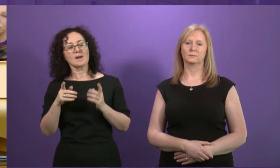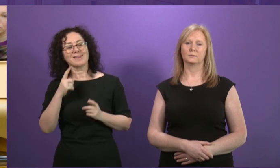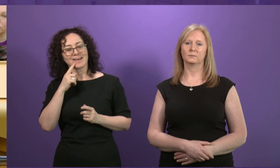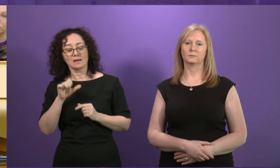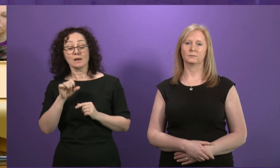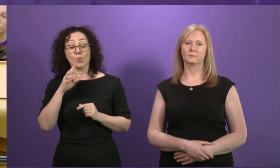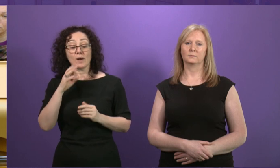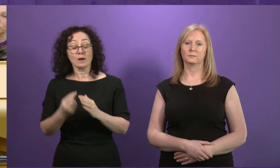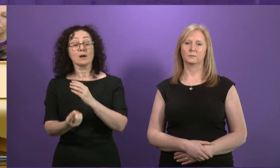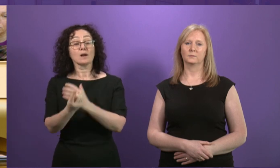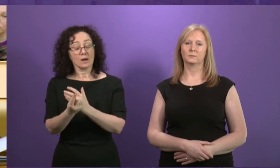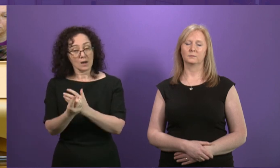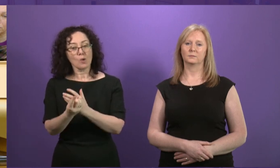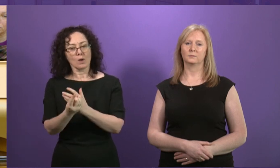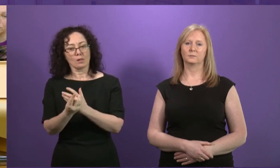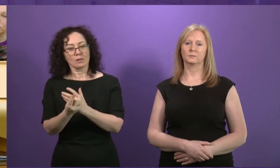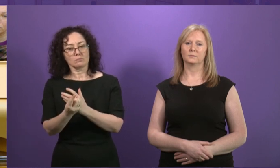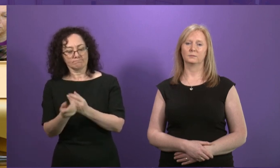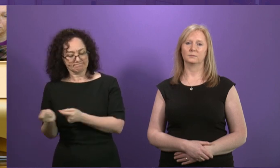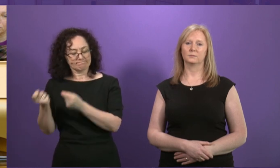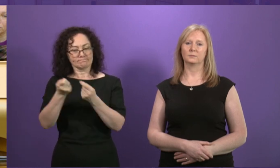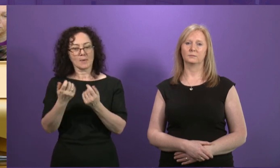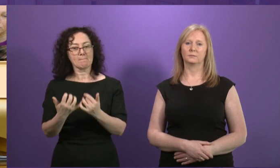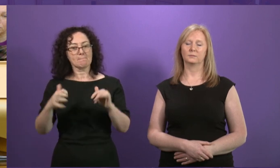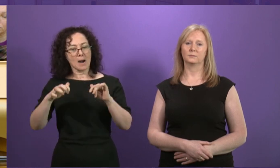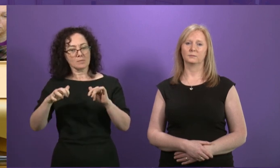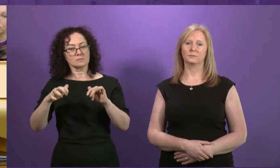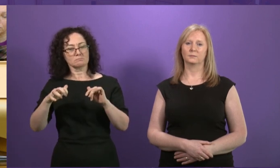That is the right way to proceed to ensure that arrangements are in place to enhance